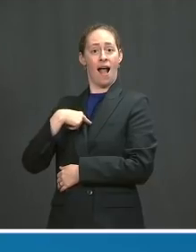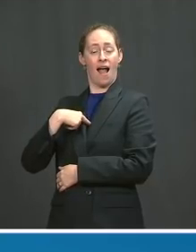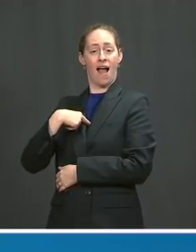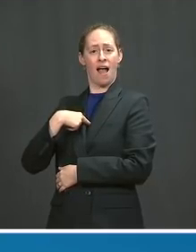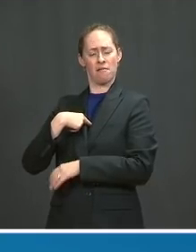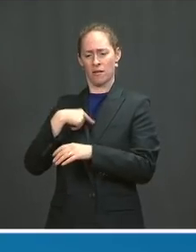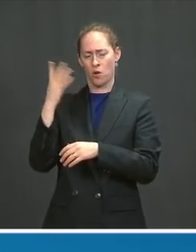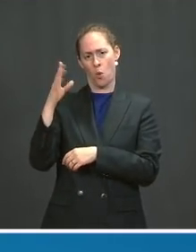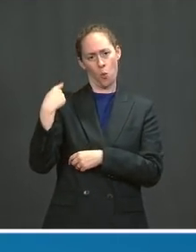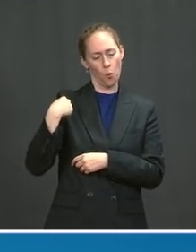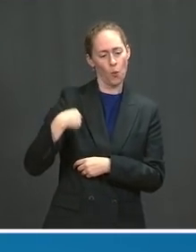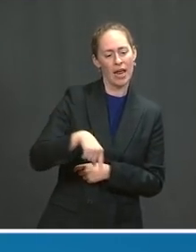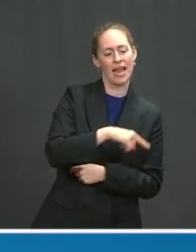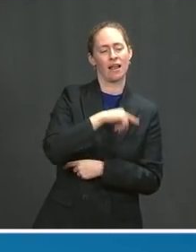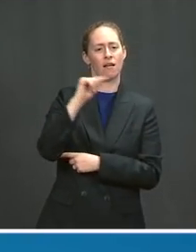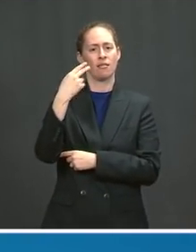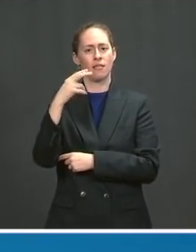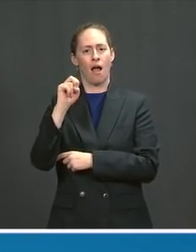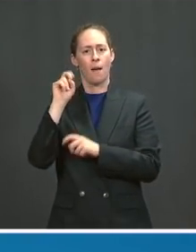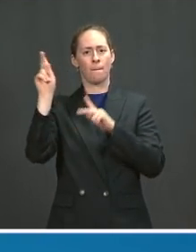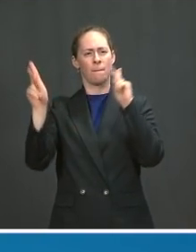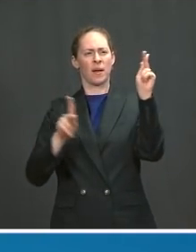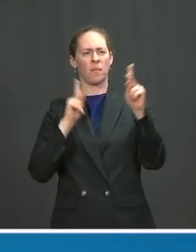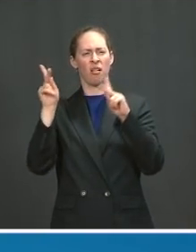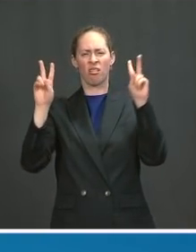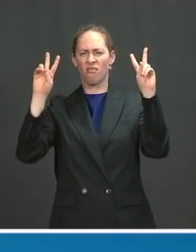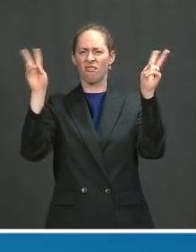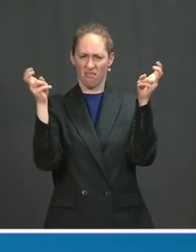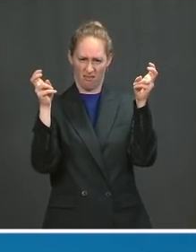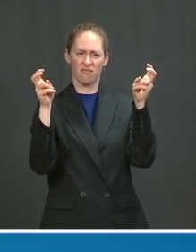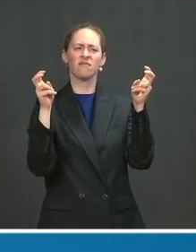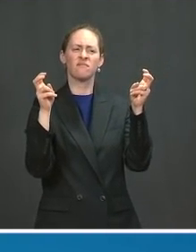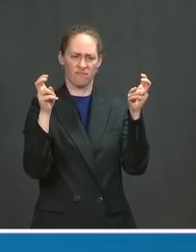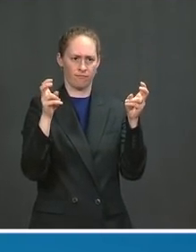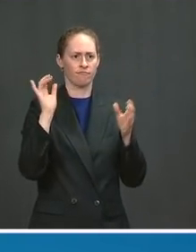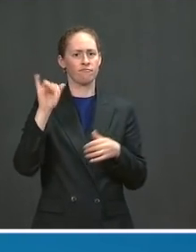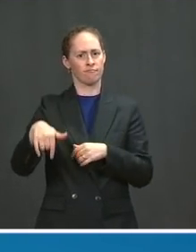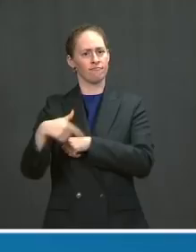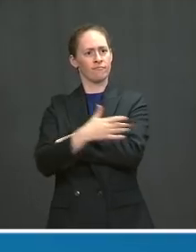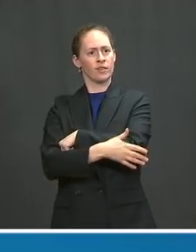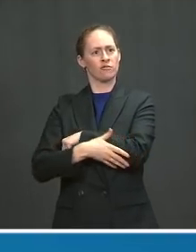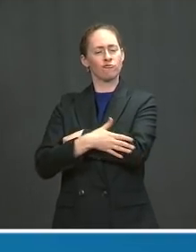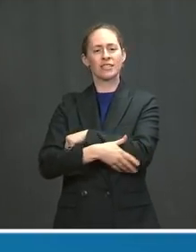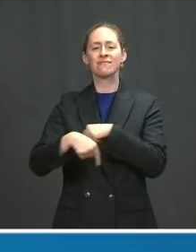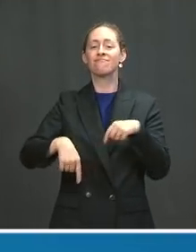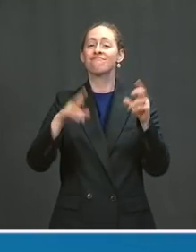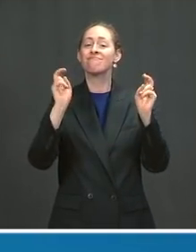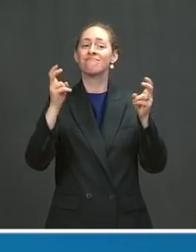Our nation was designed to be a team sport and we are in this together.